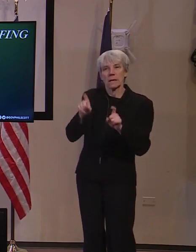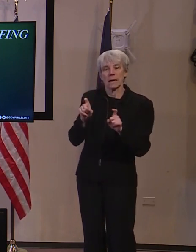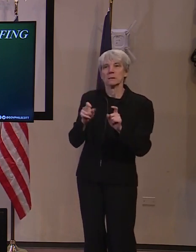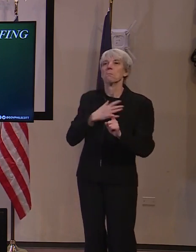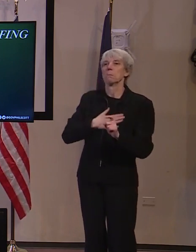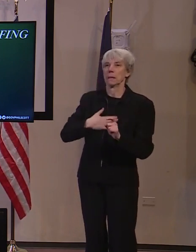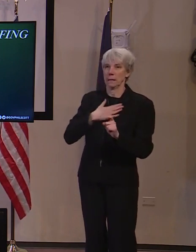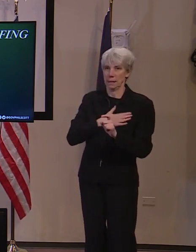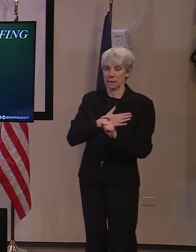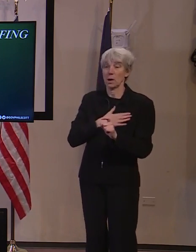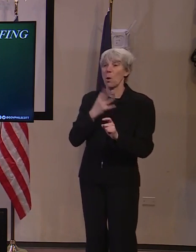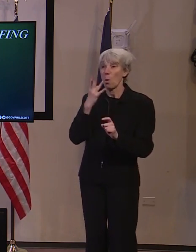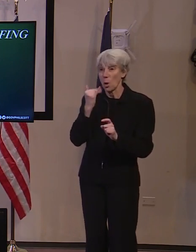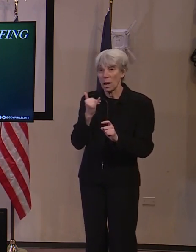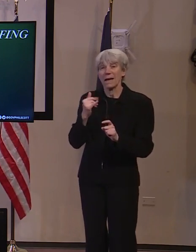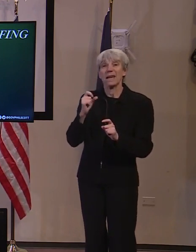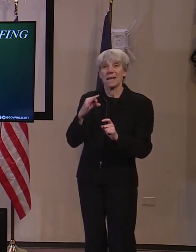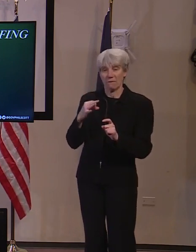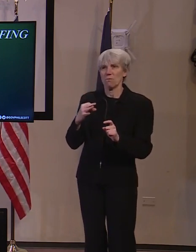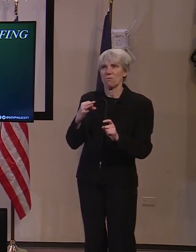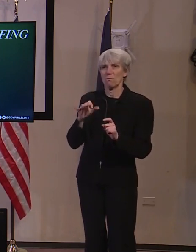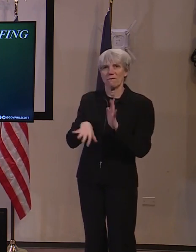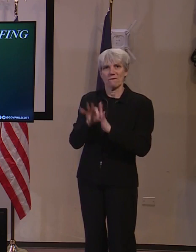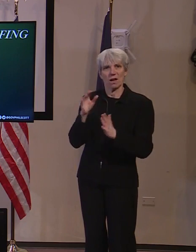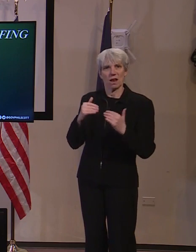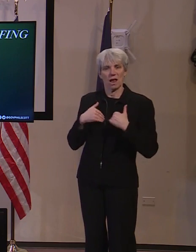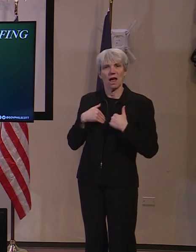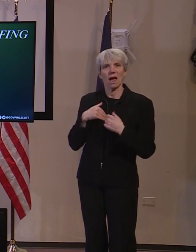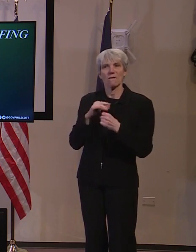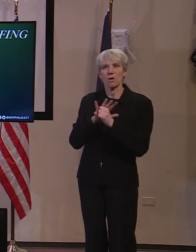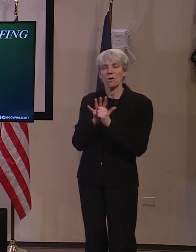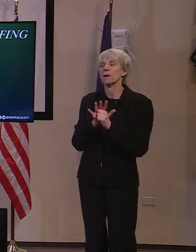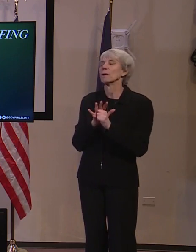monoclonal antibodies, which could save your life could prevent a